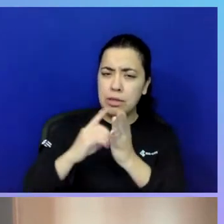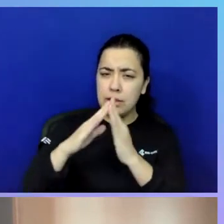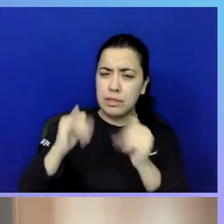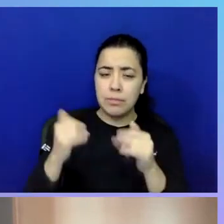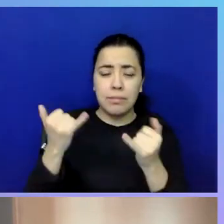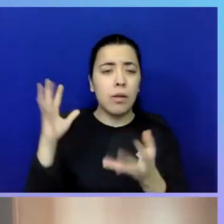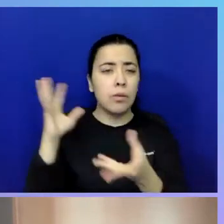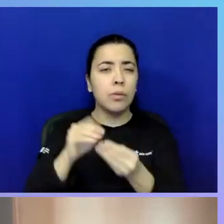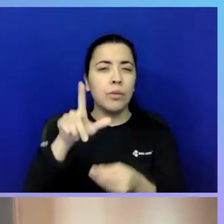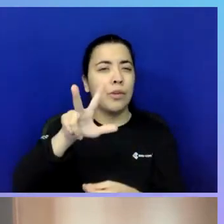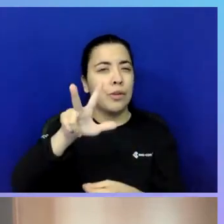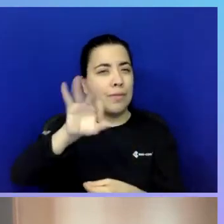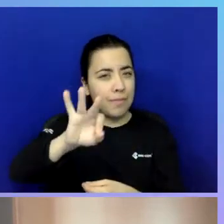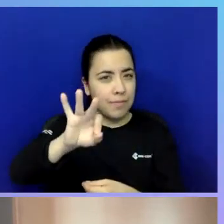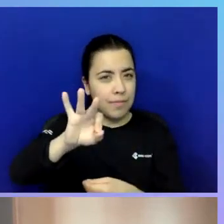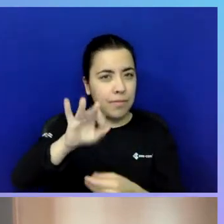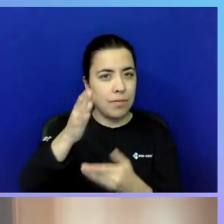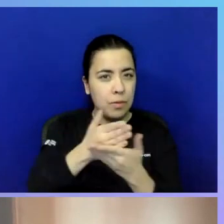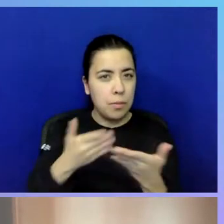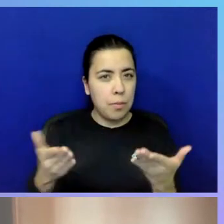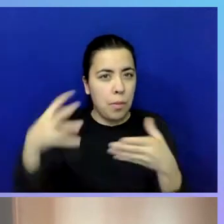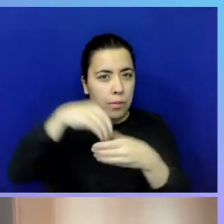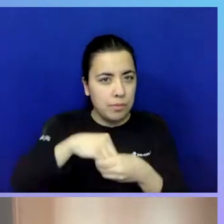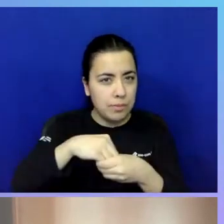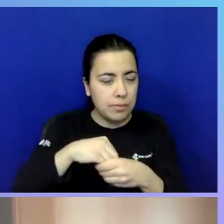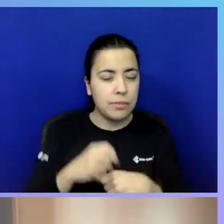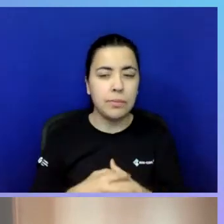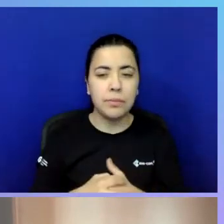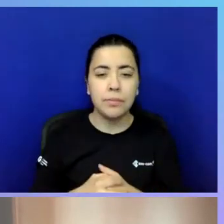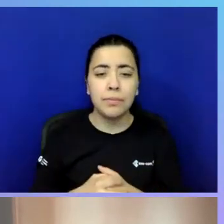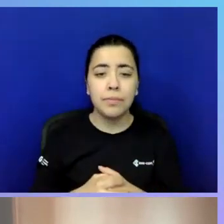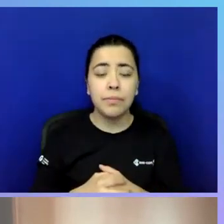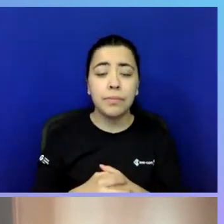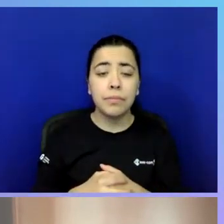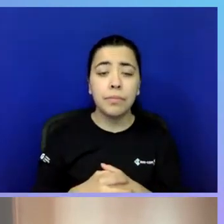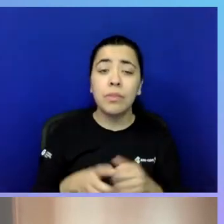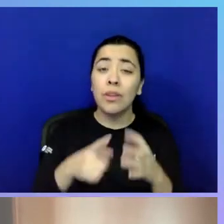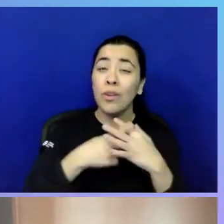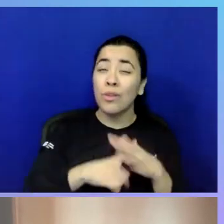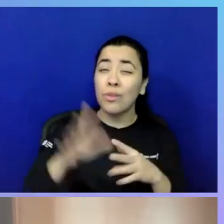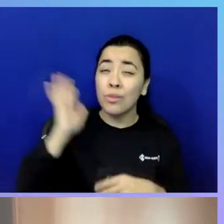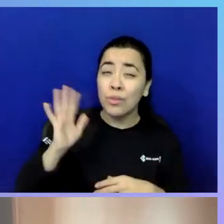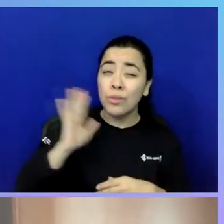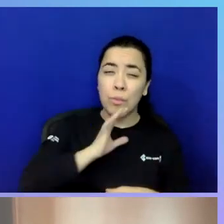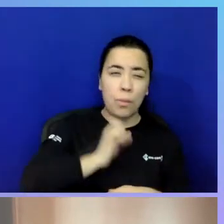originally, due to our legacy systems, all of these had to be